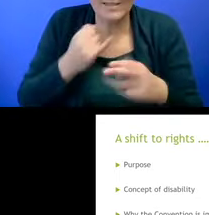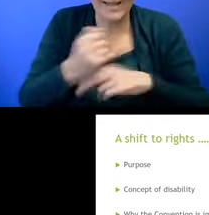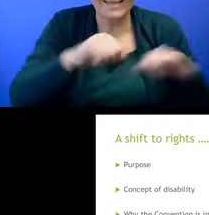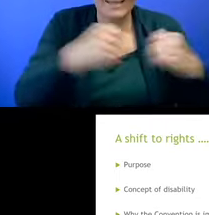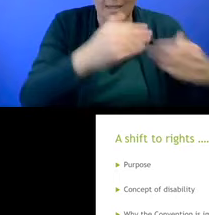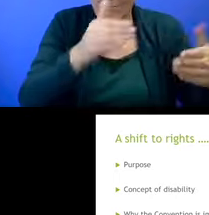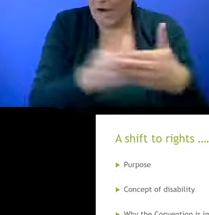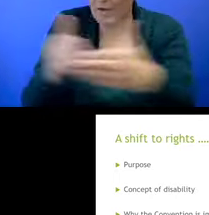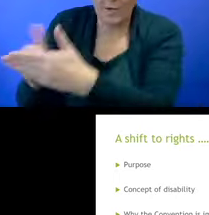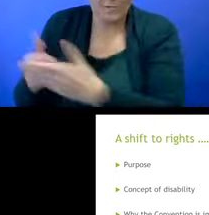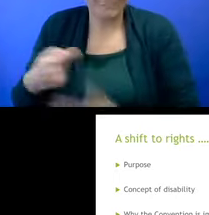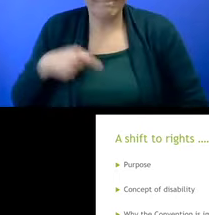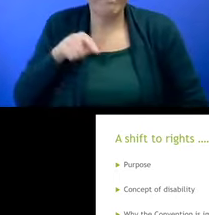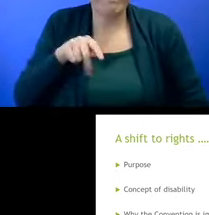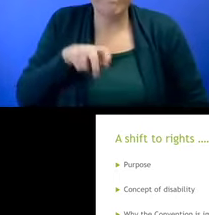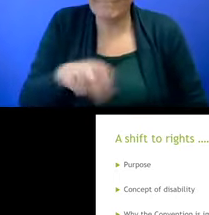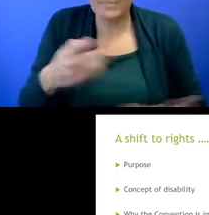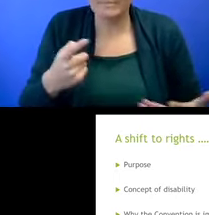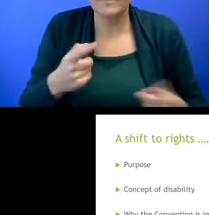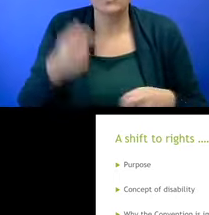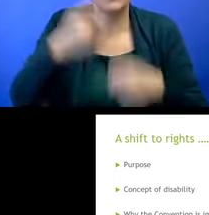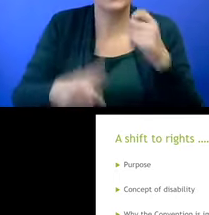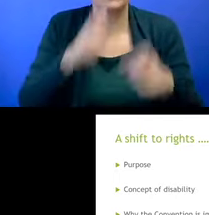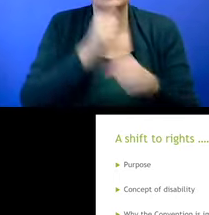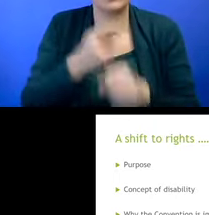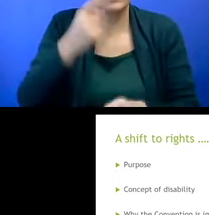Let's look at the concept of disability in more detail.